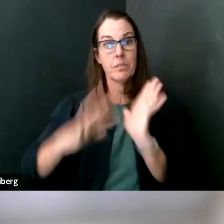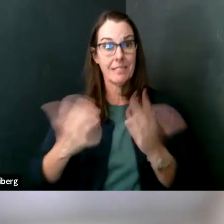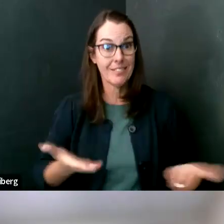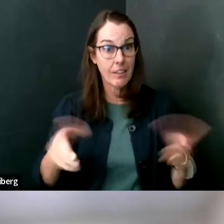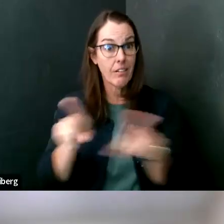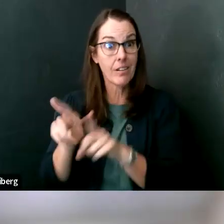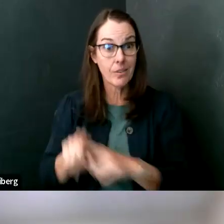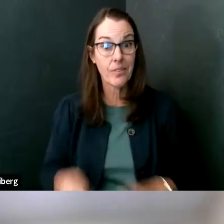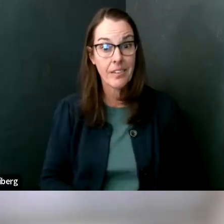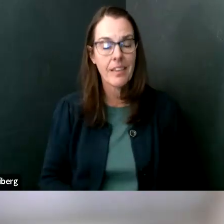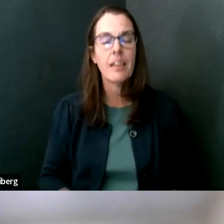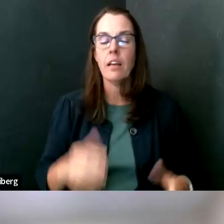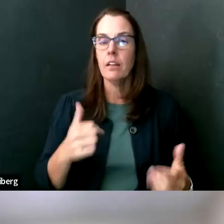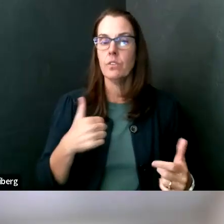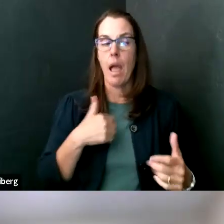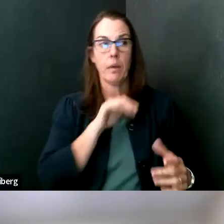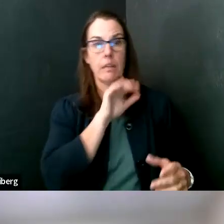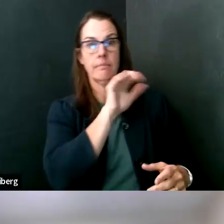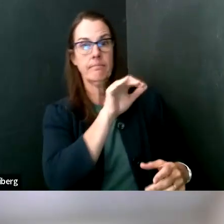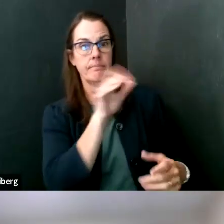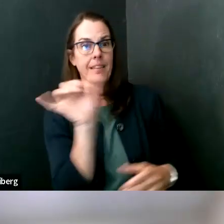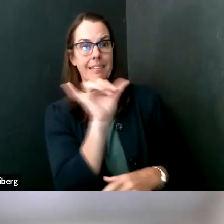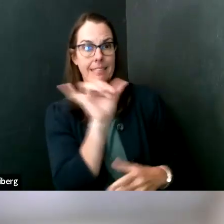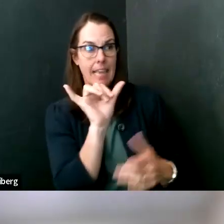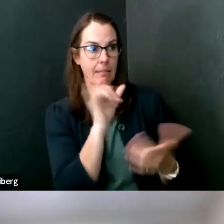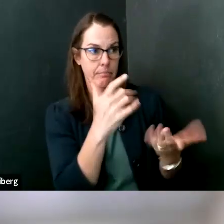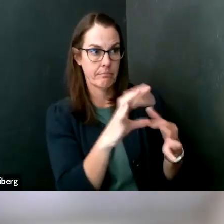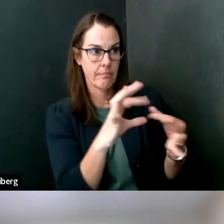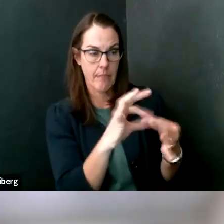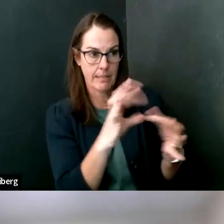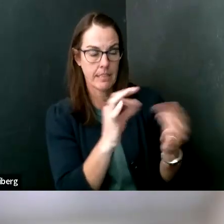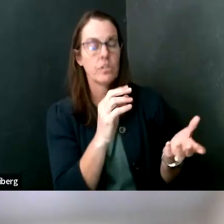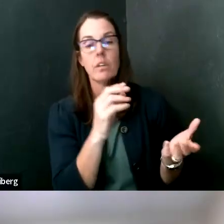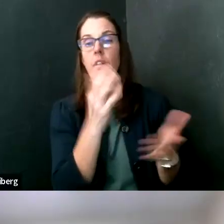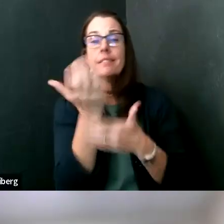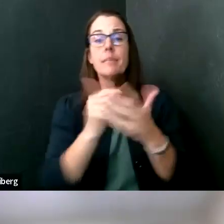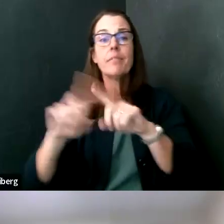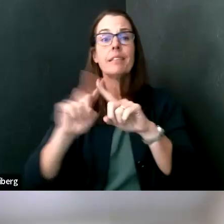So I would I would lean into the same message with some of the organizations that support pharmacies